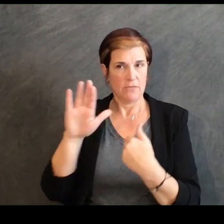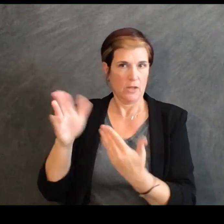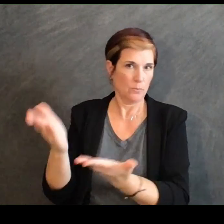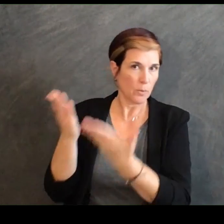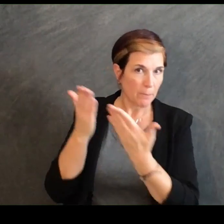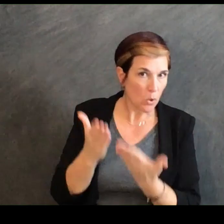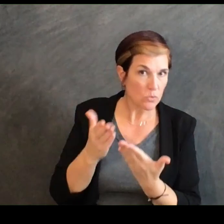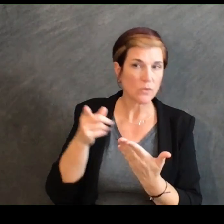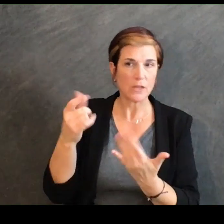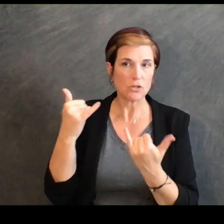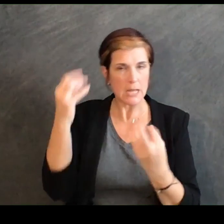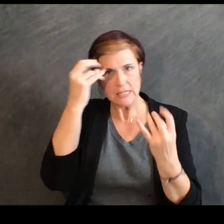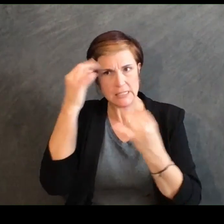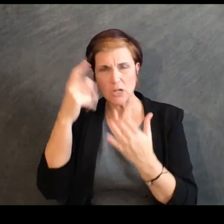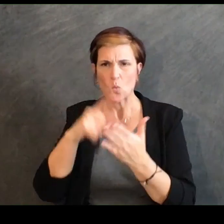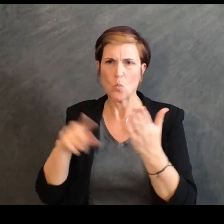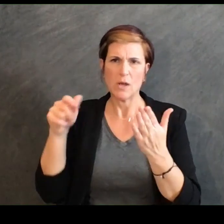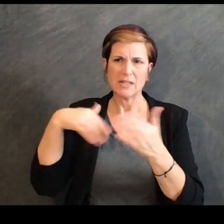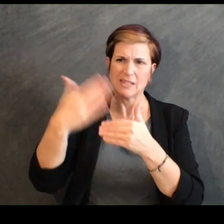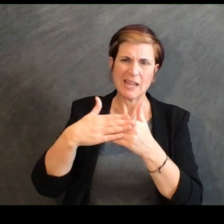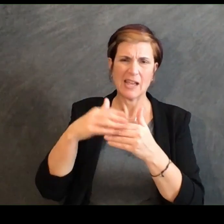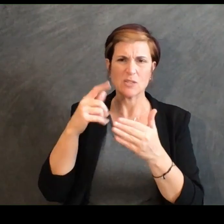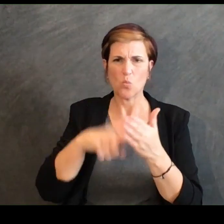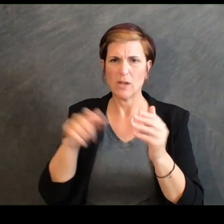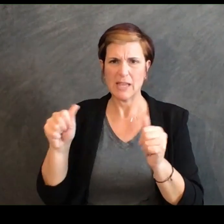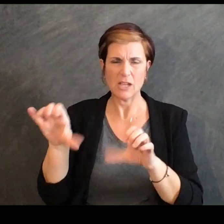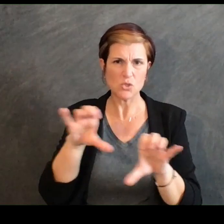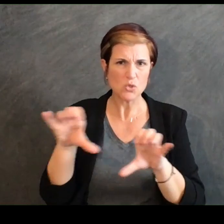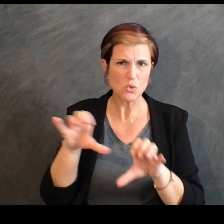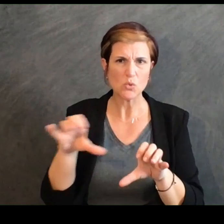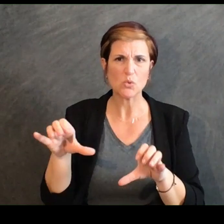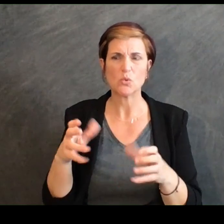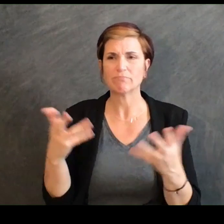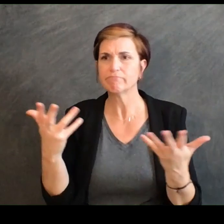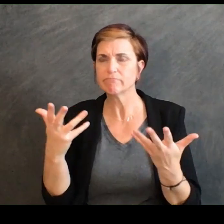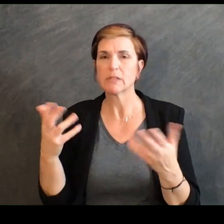steps that they might take perhaps even similar to what those other lines have